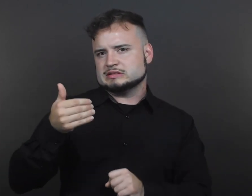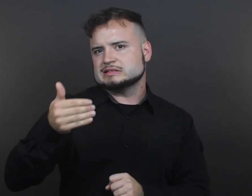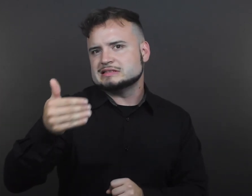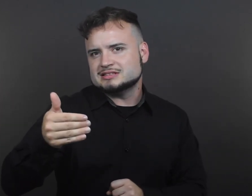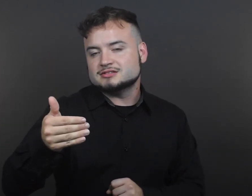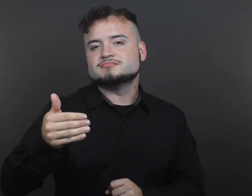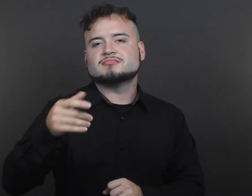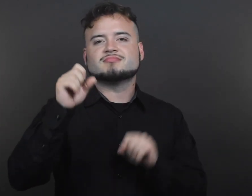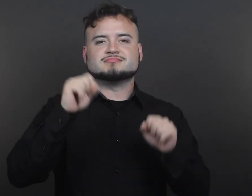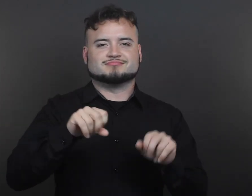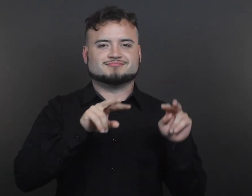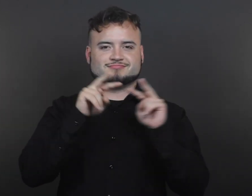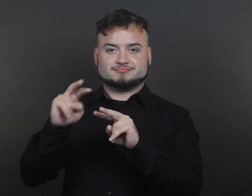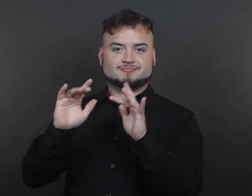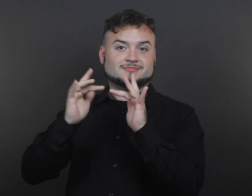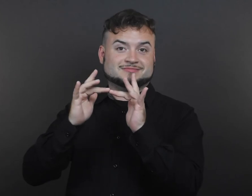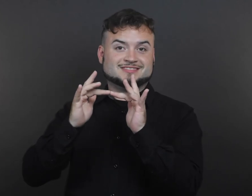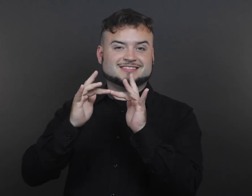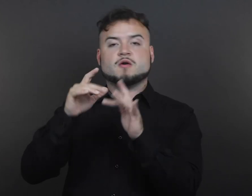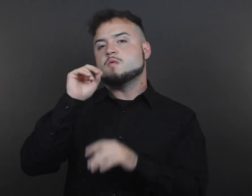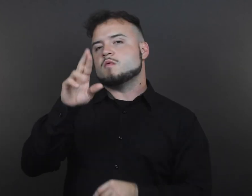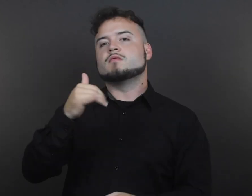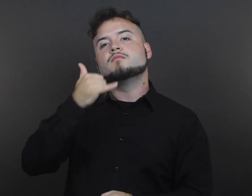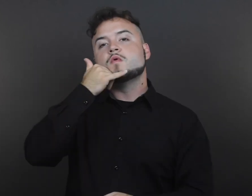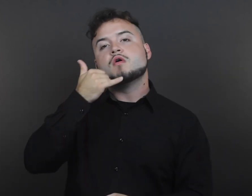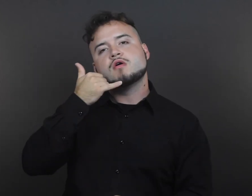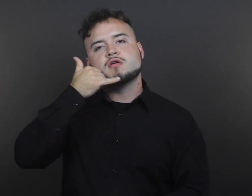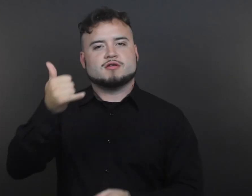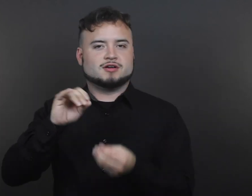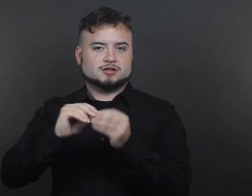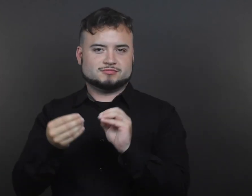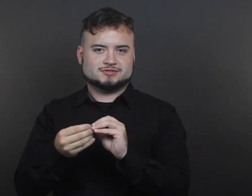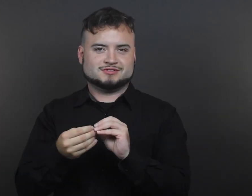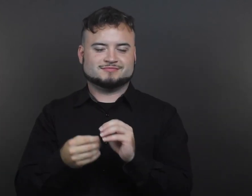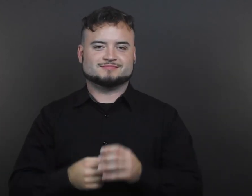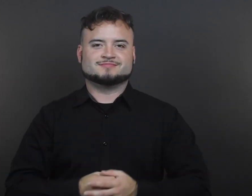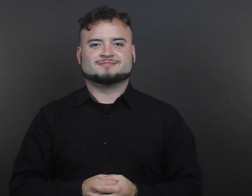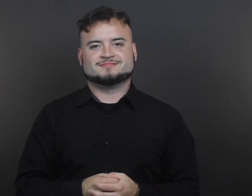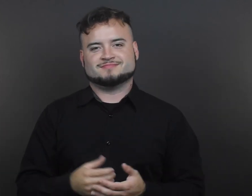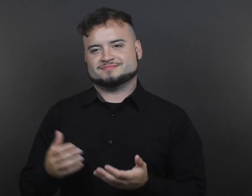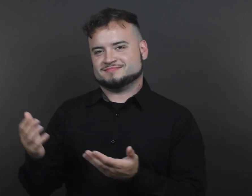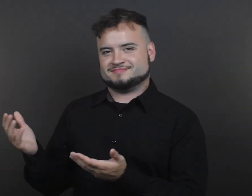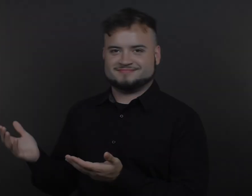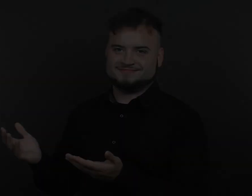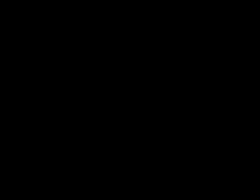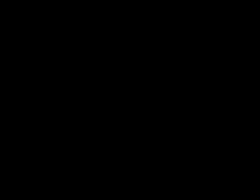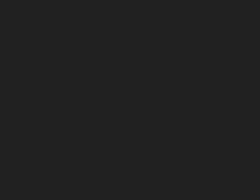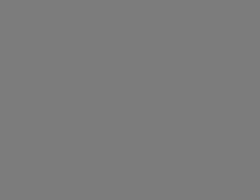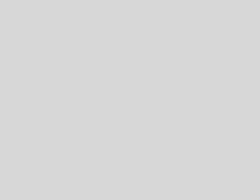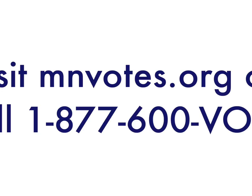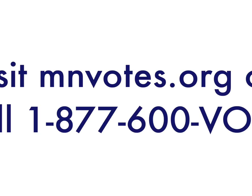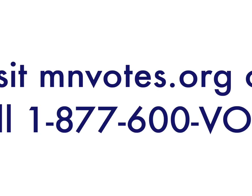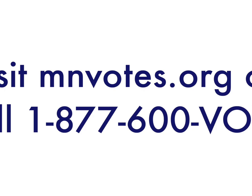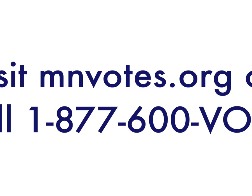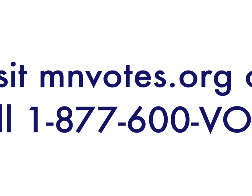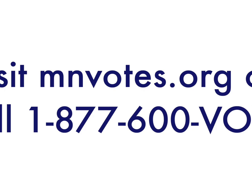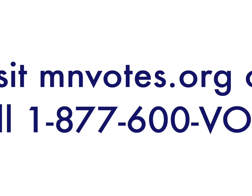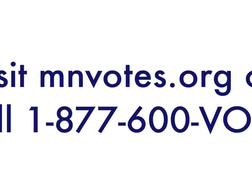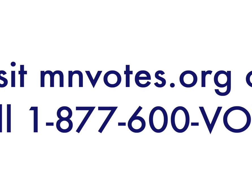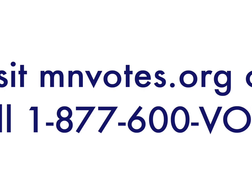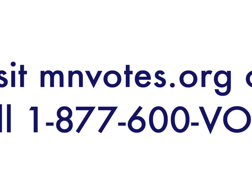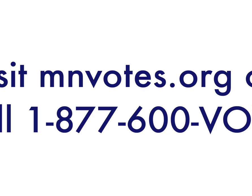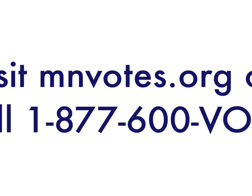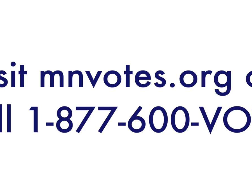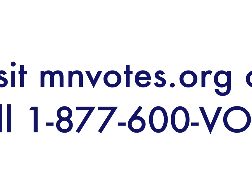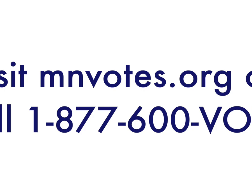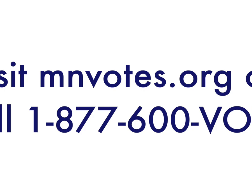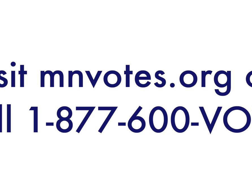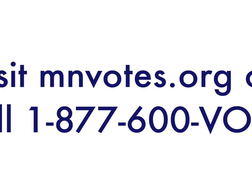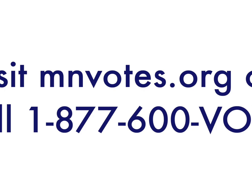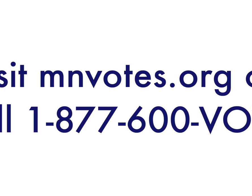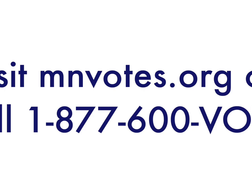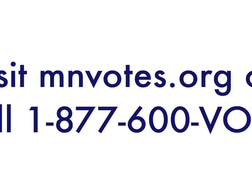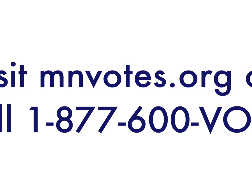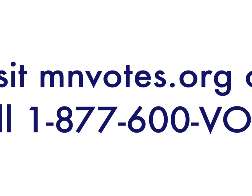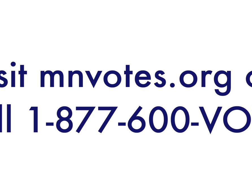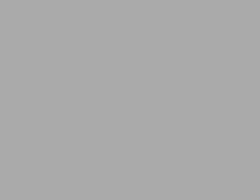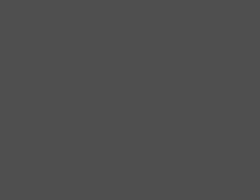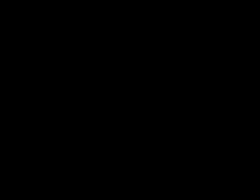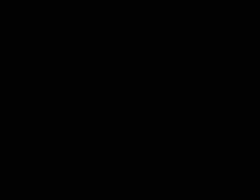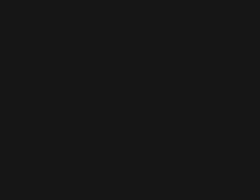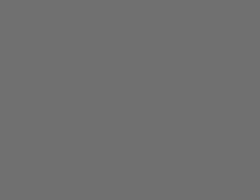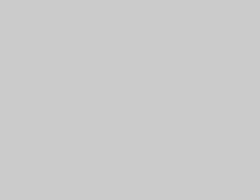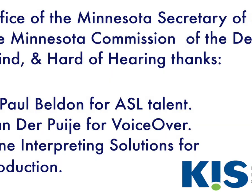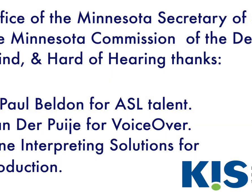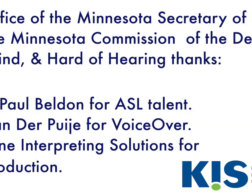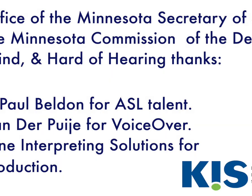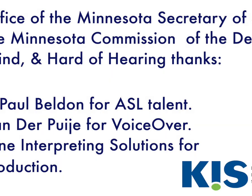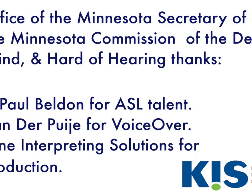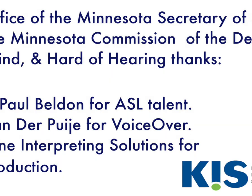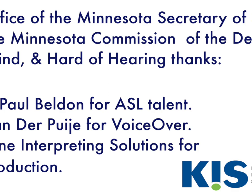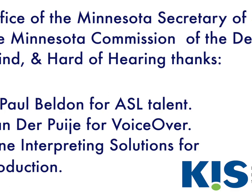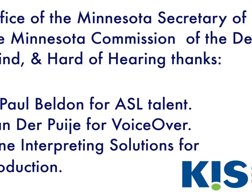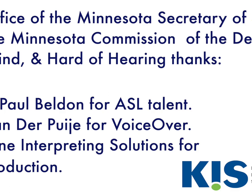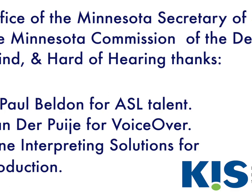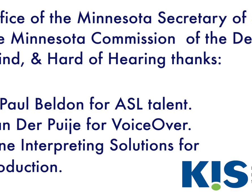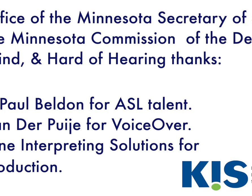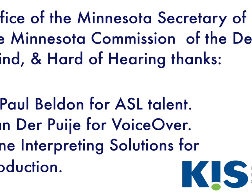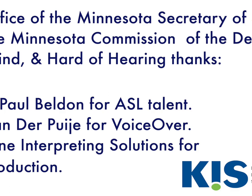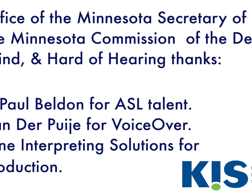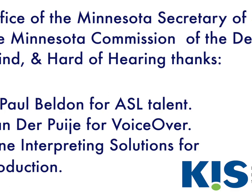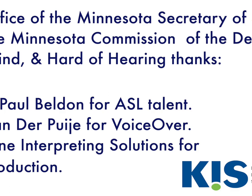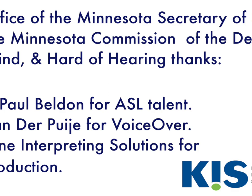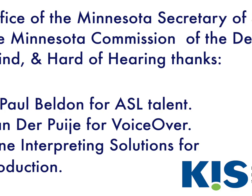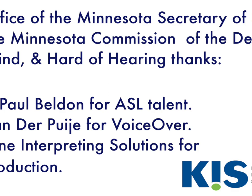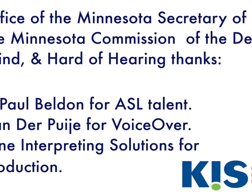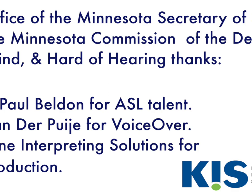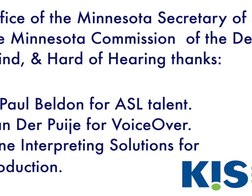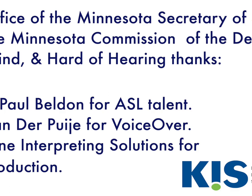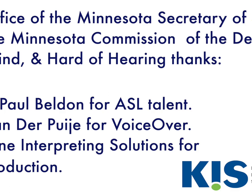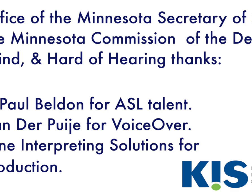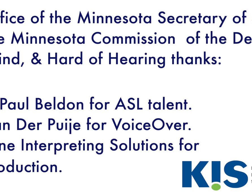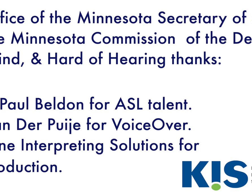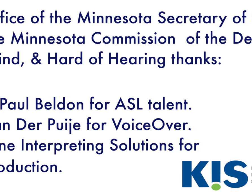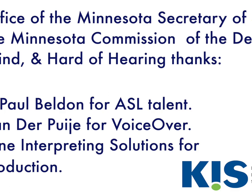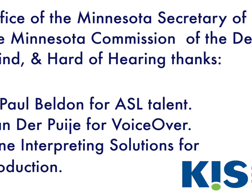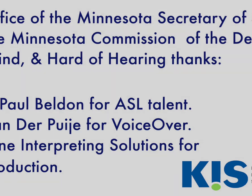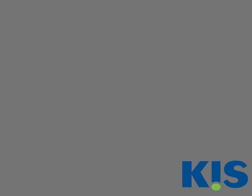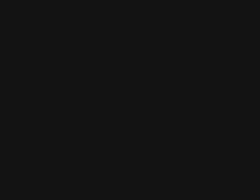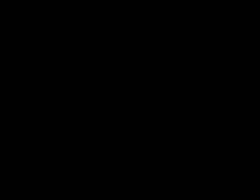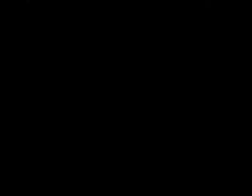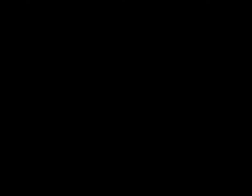visit mnvotes.org or call 1-877-600-VOTE.